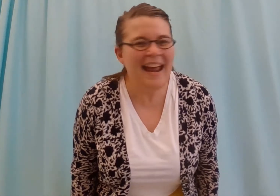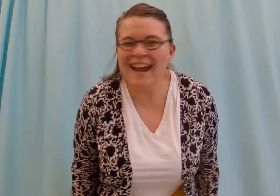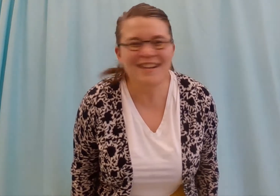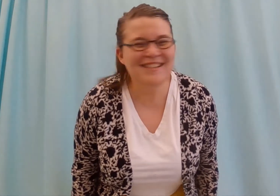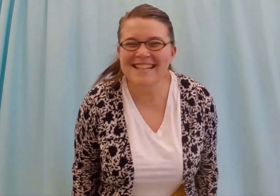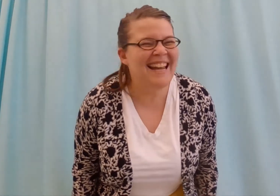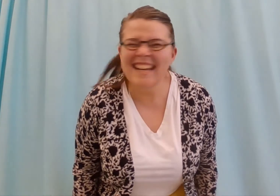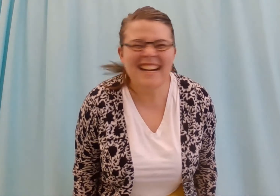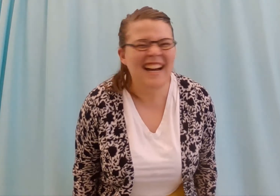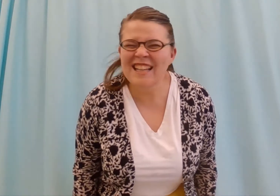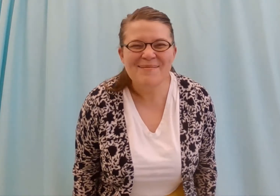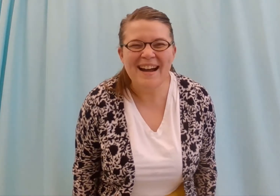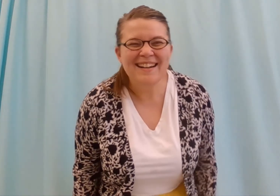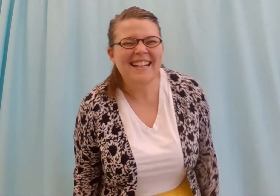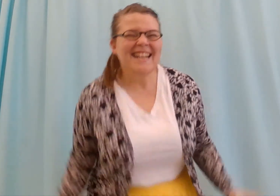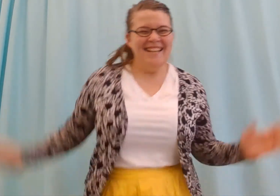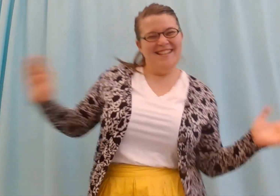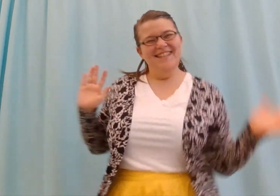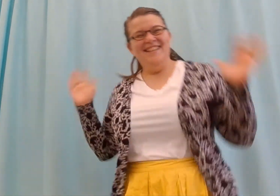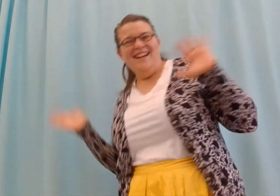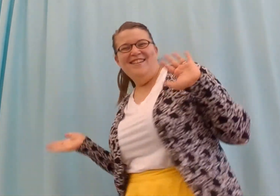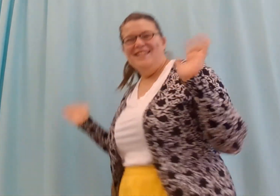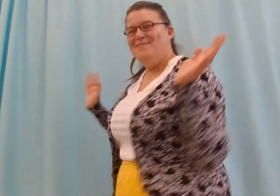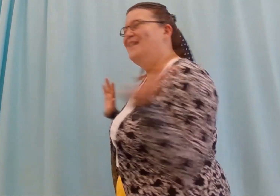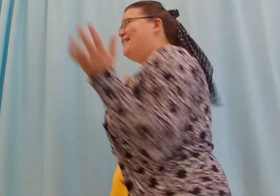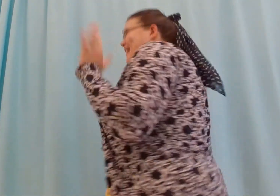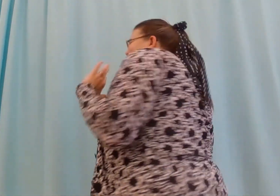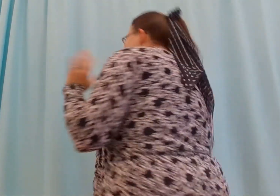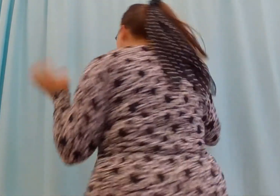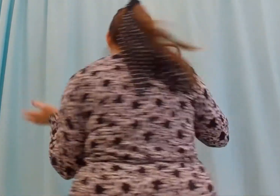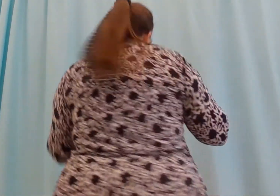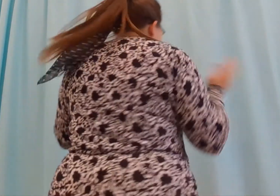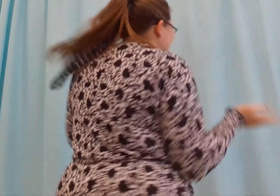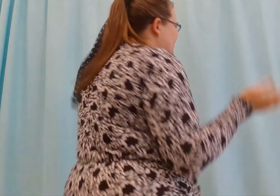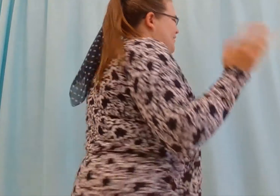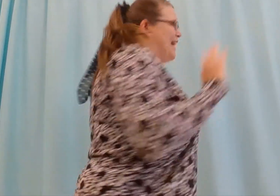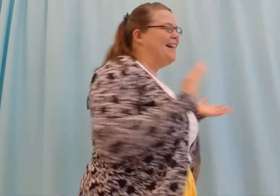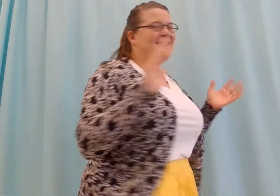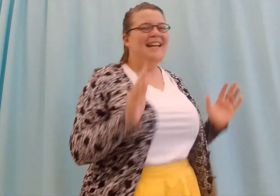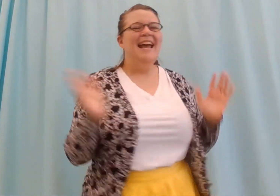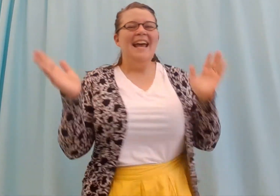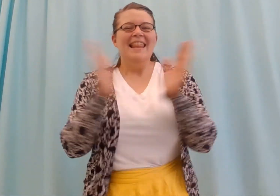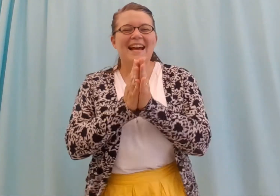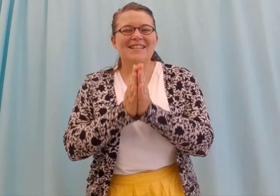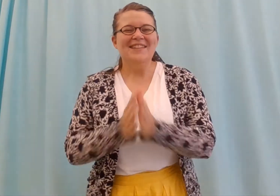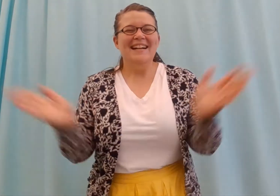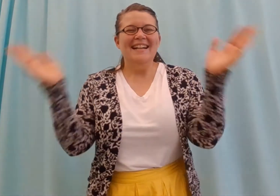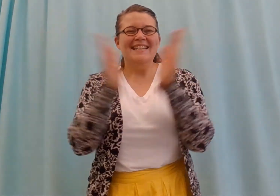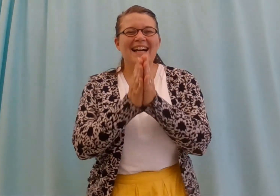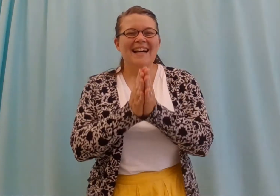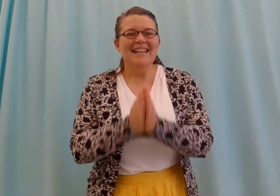and you shake it all about. You do the hokey pokey and you turn yourself around That's what it's all